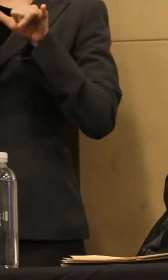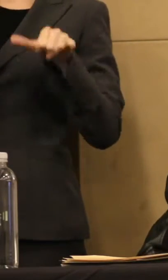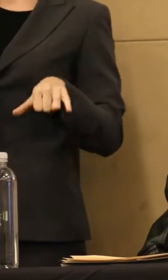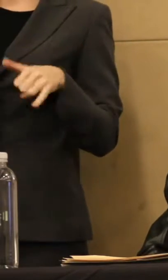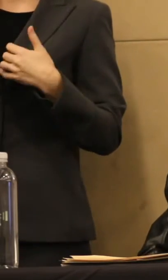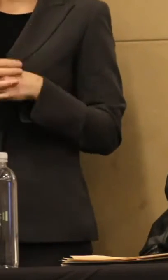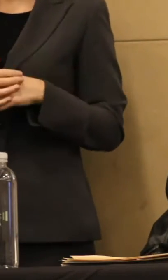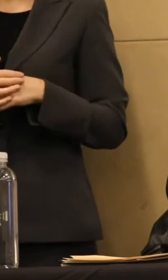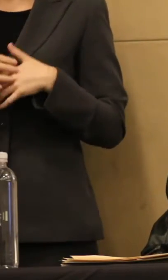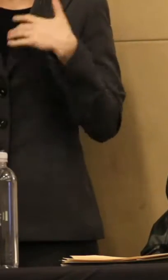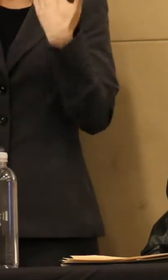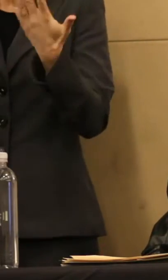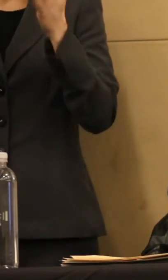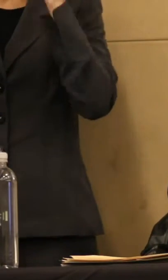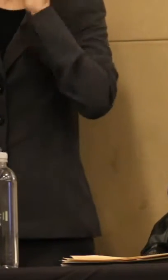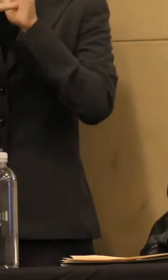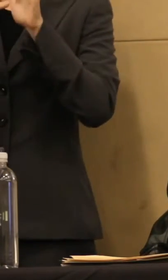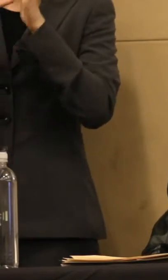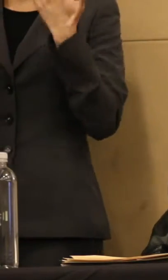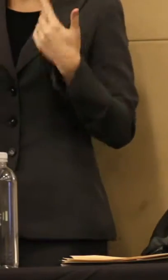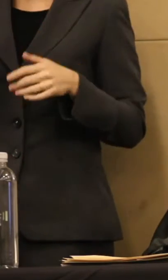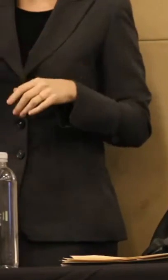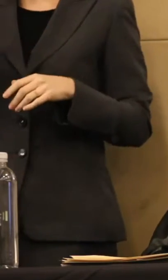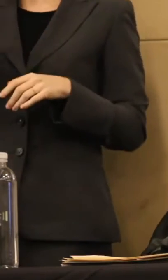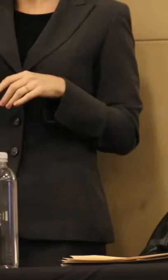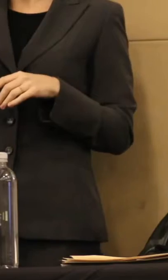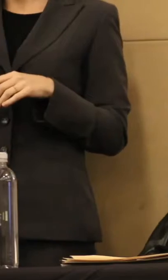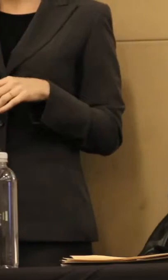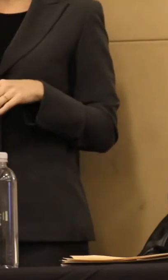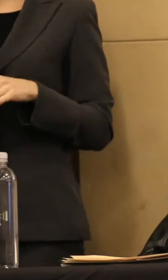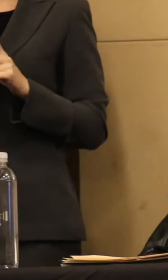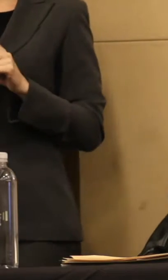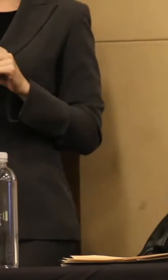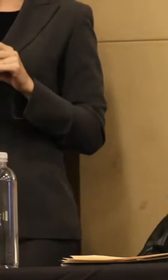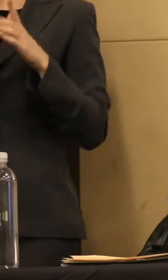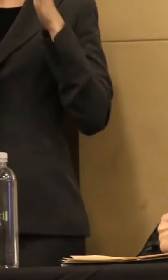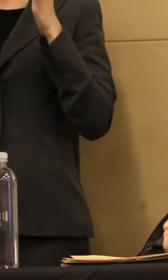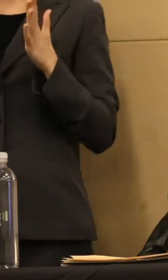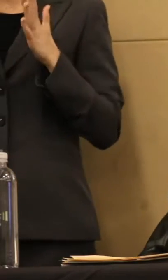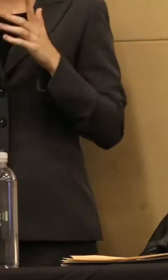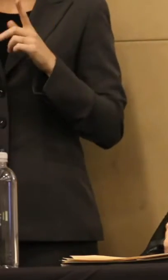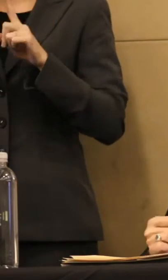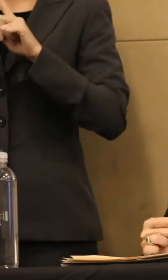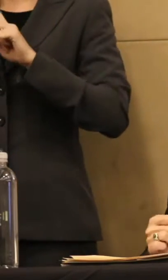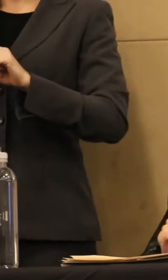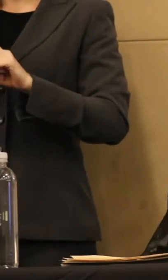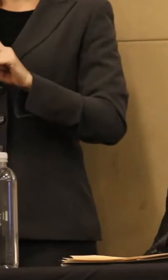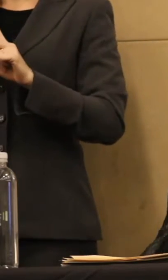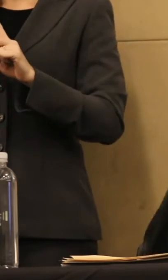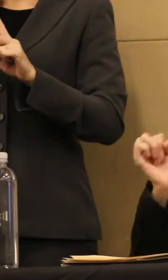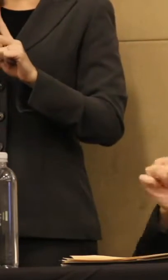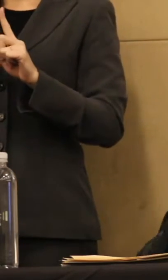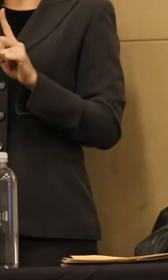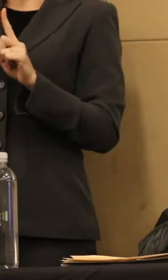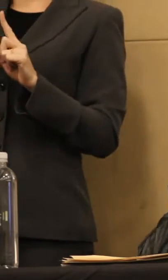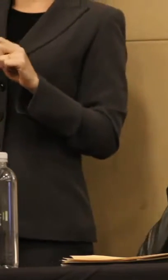Kentucky I'll give you one example, Kentucky the governor was so impressed by the work